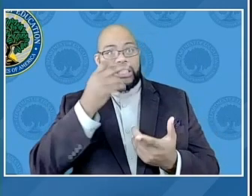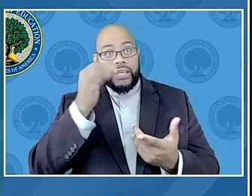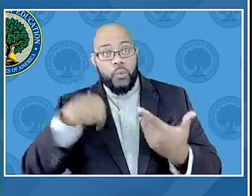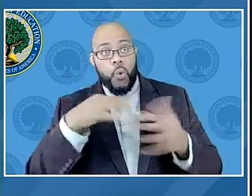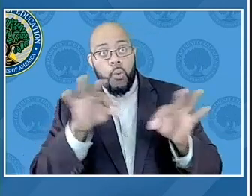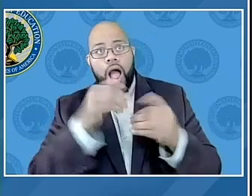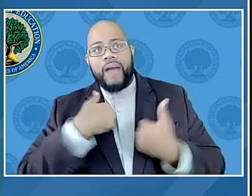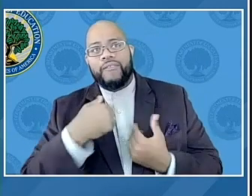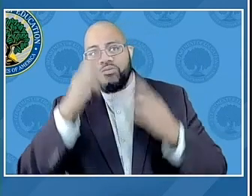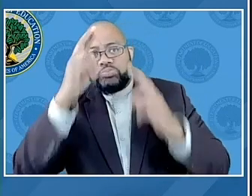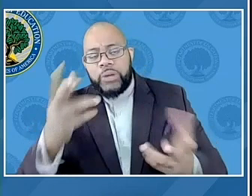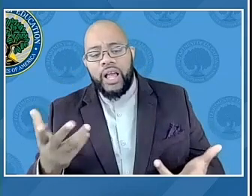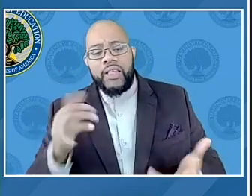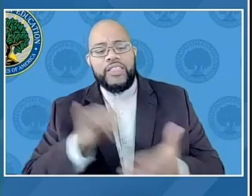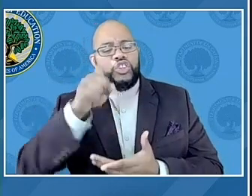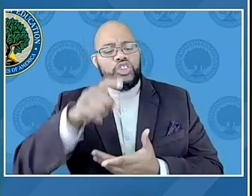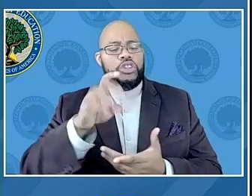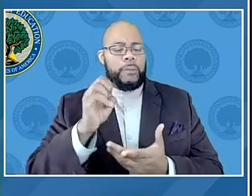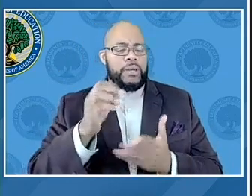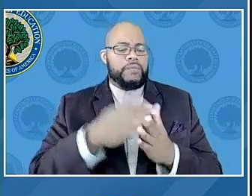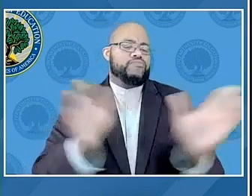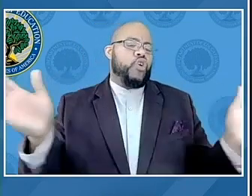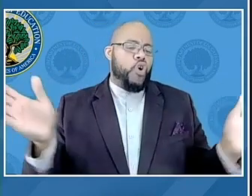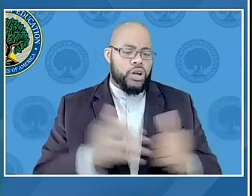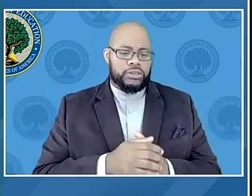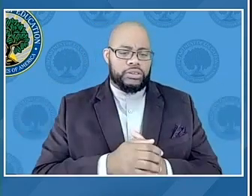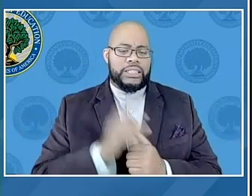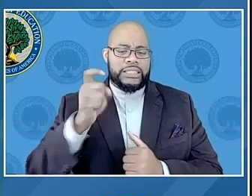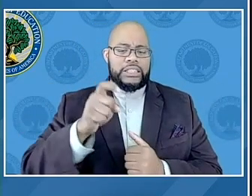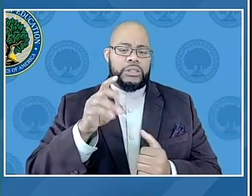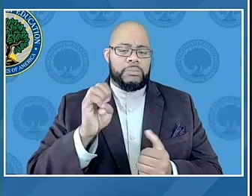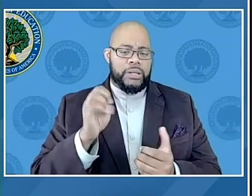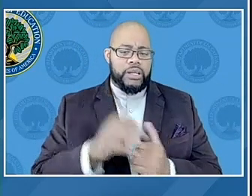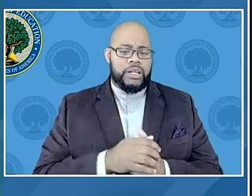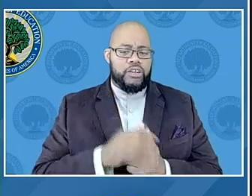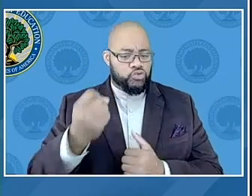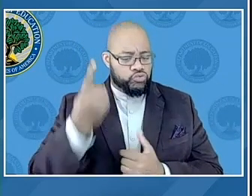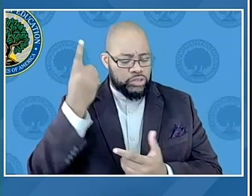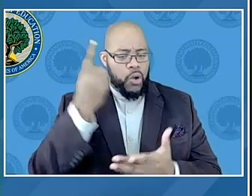This should be broad-based, and this needs to be understanding what hardships are.